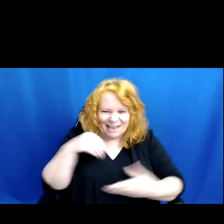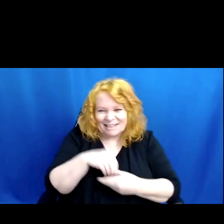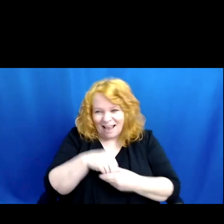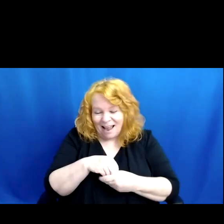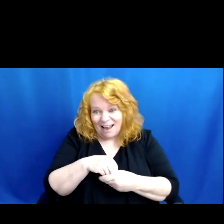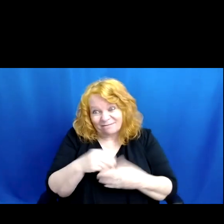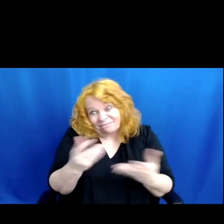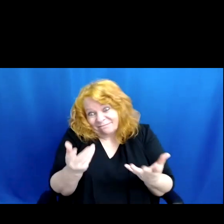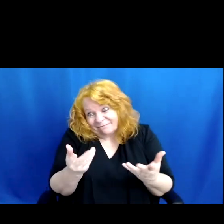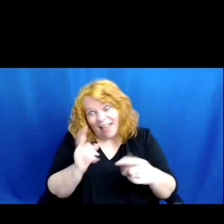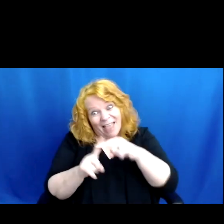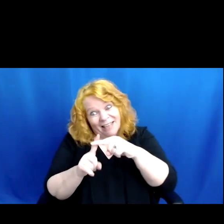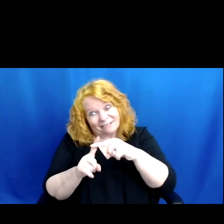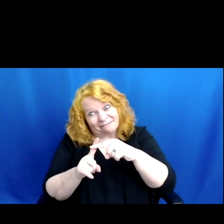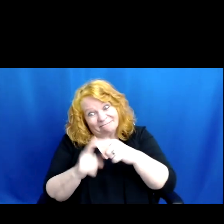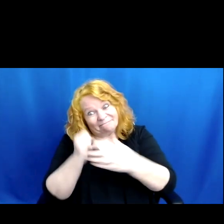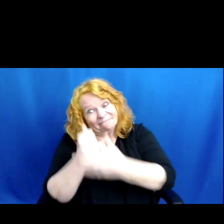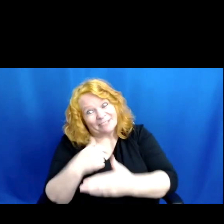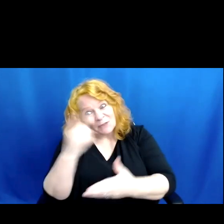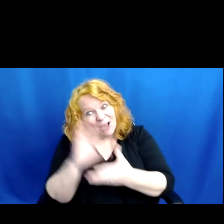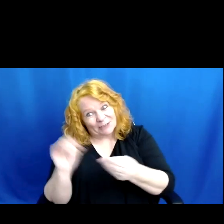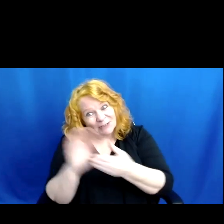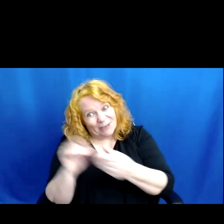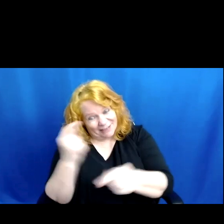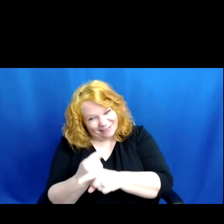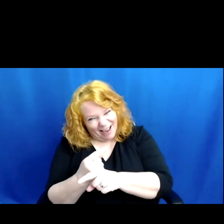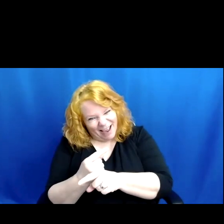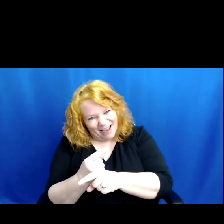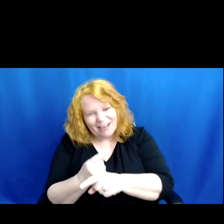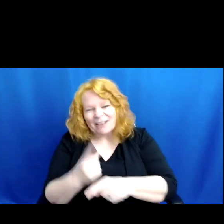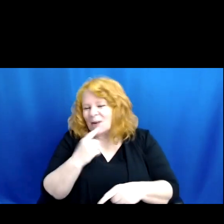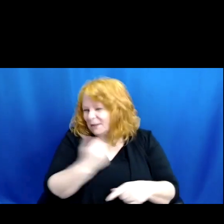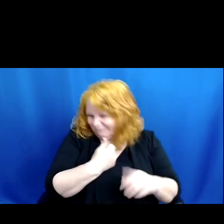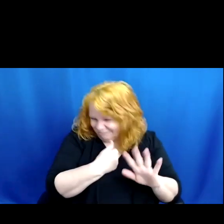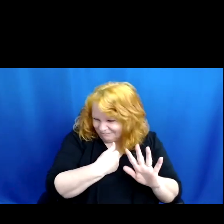Which is really good when it comes to telling stories. It is homespun. I want it to be homespun.